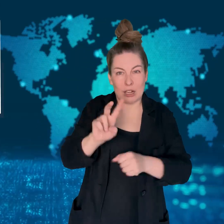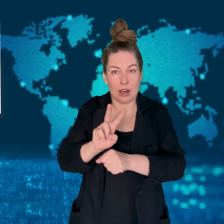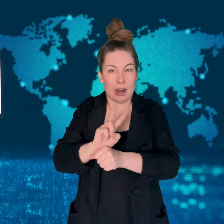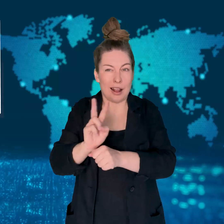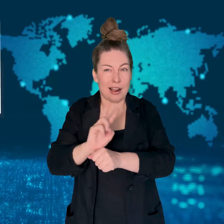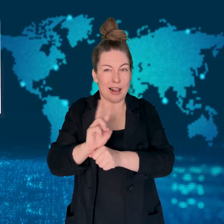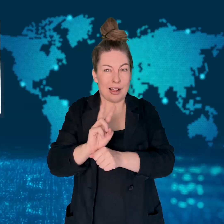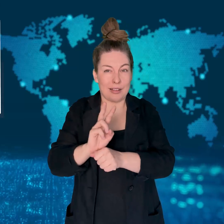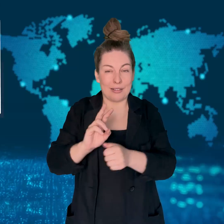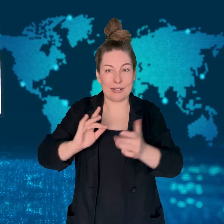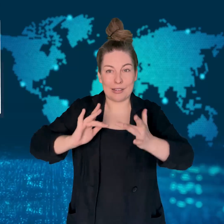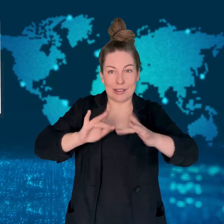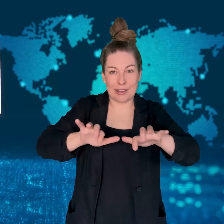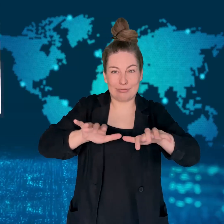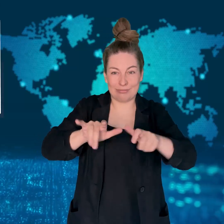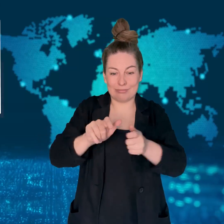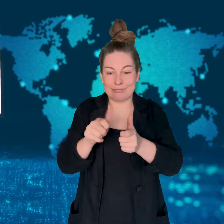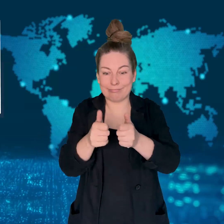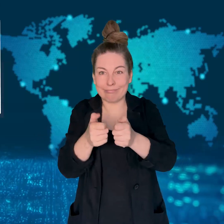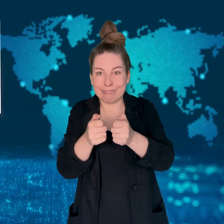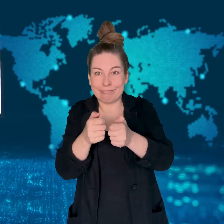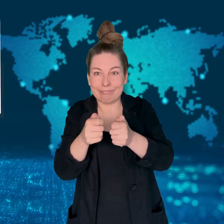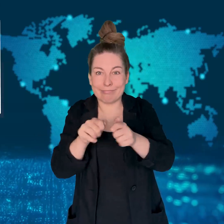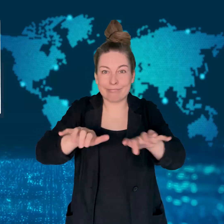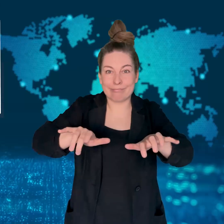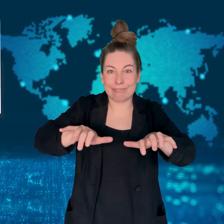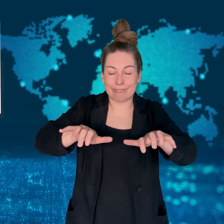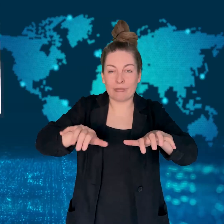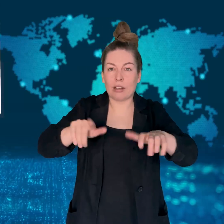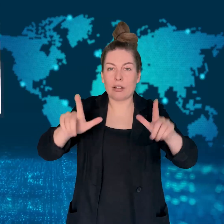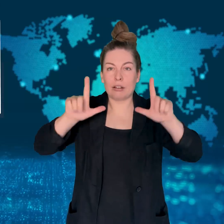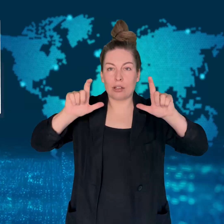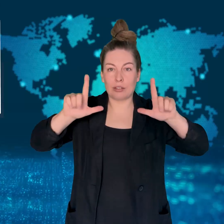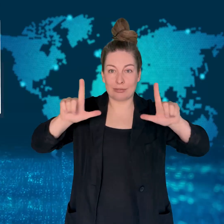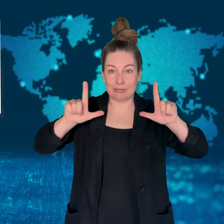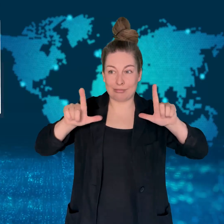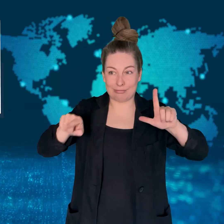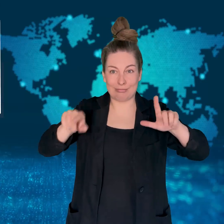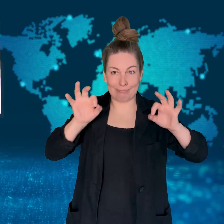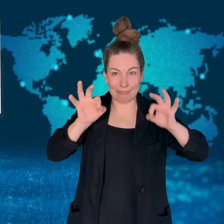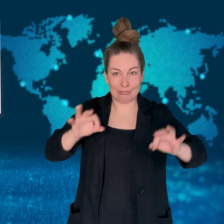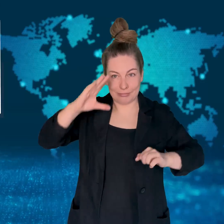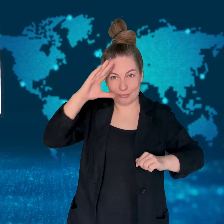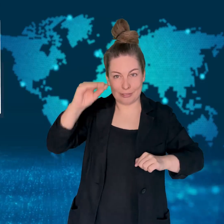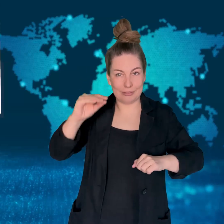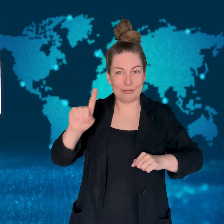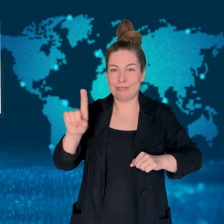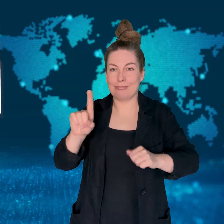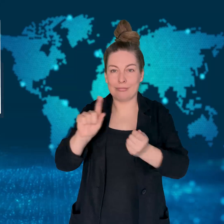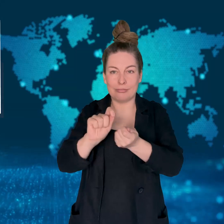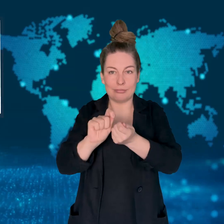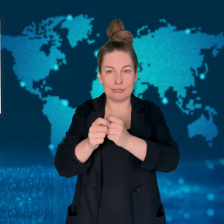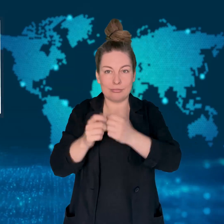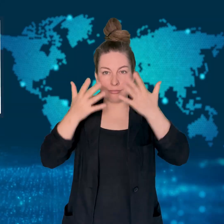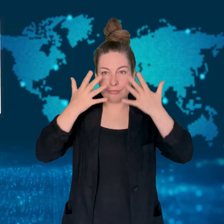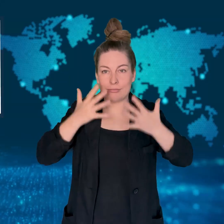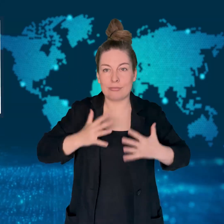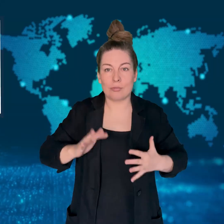and sent him nude photos.